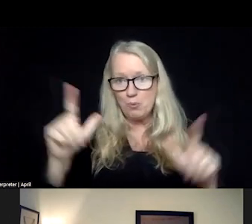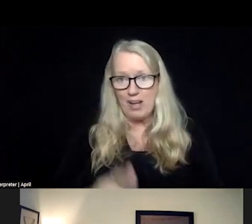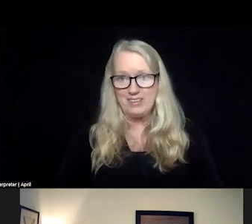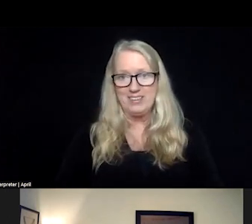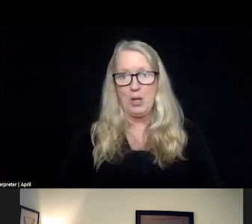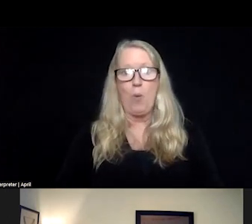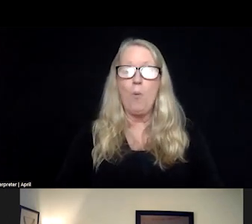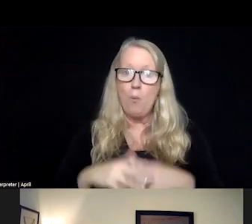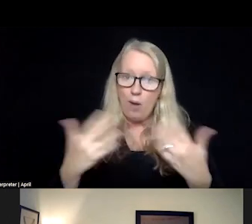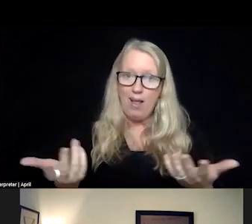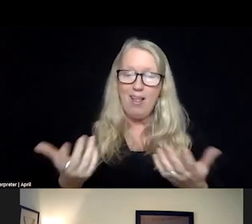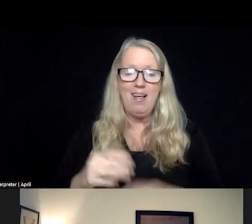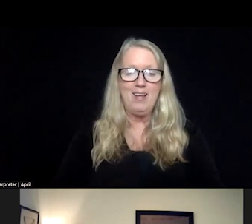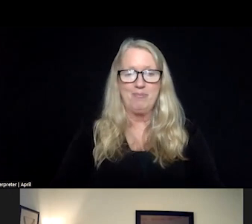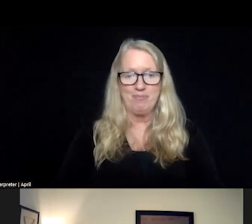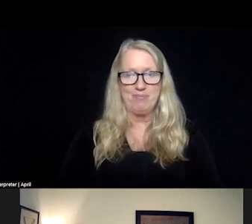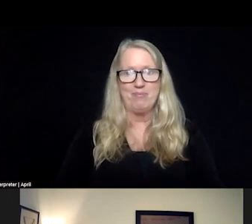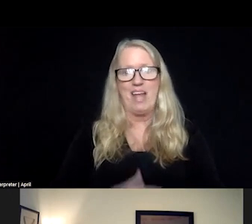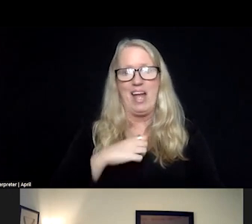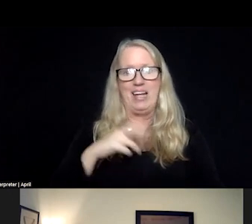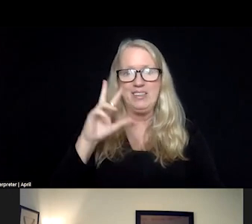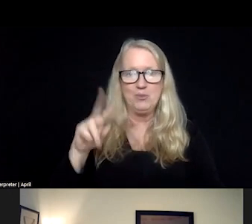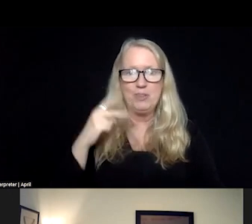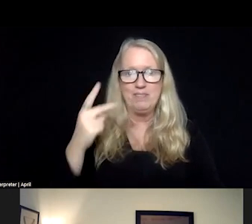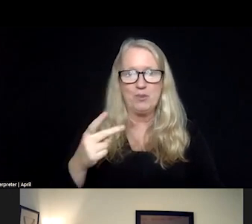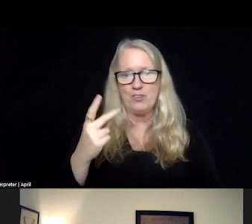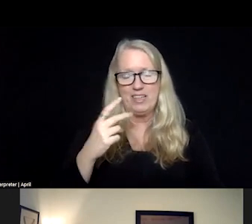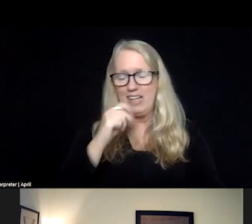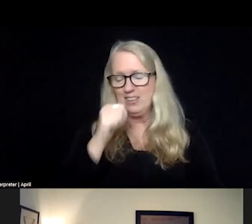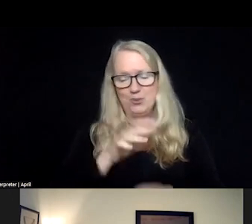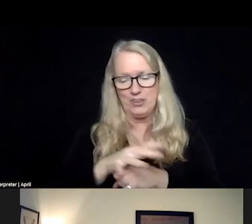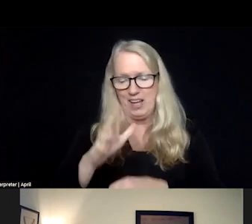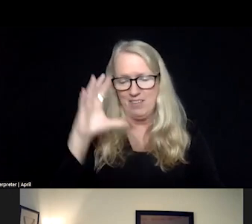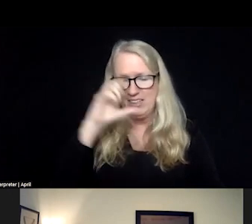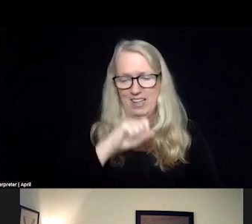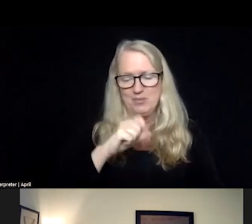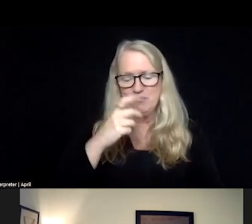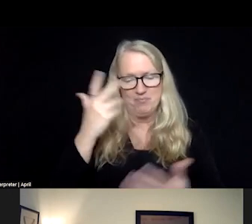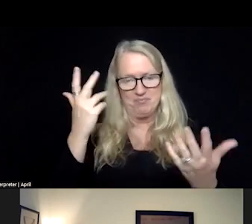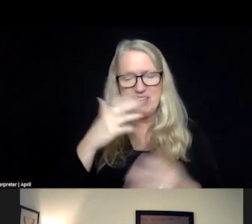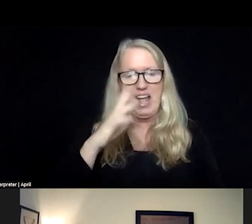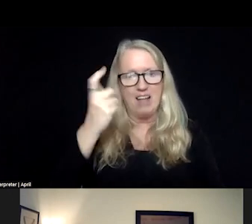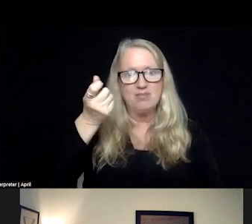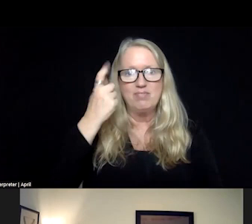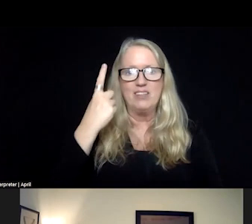WELL, I DID NOT REVERSE ENGINEER IT, BUT I STILL GET A SHIRT.